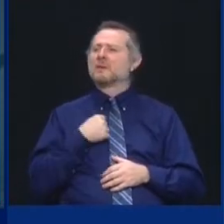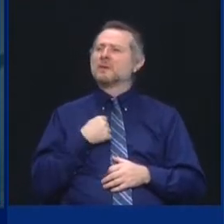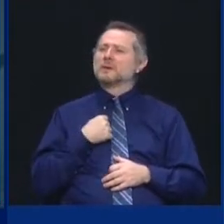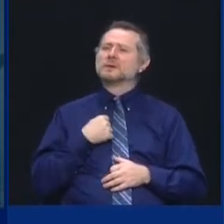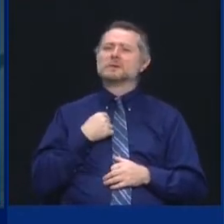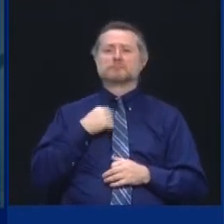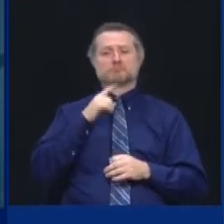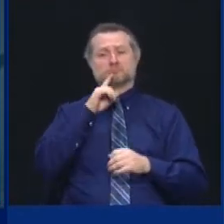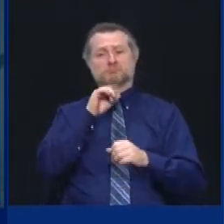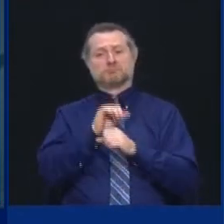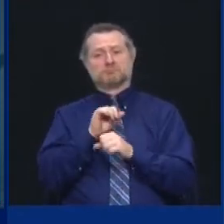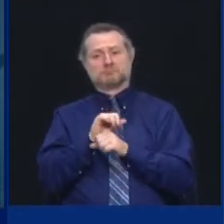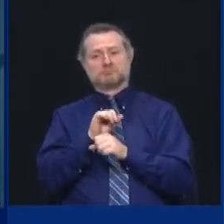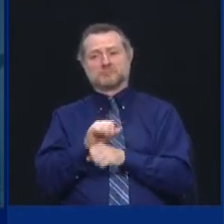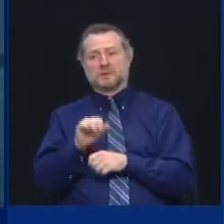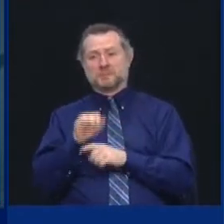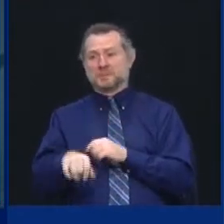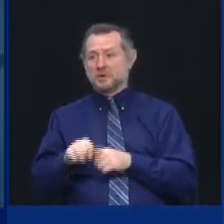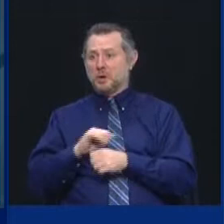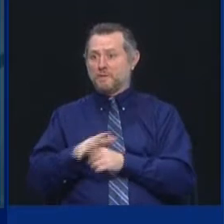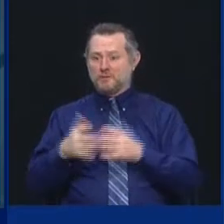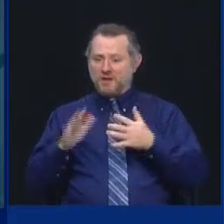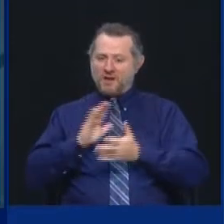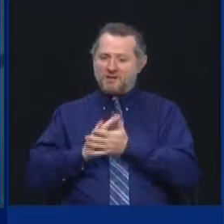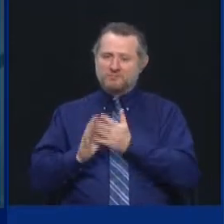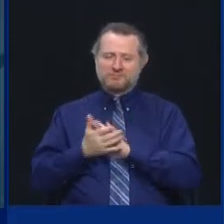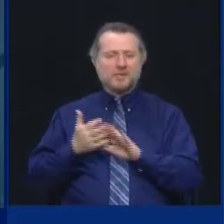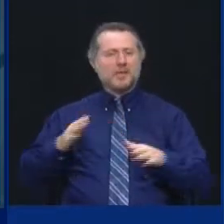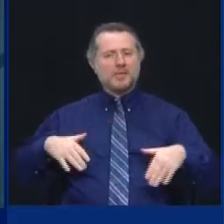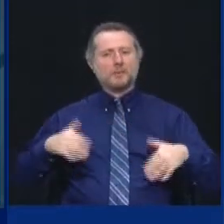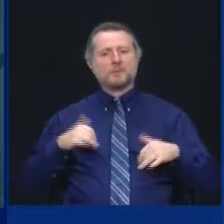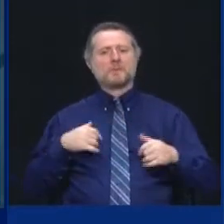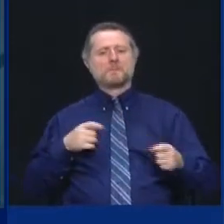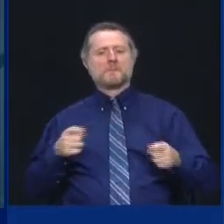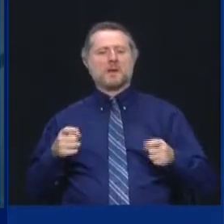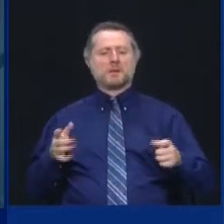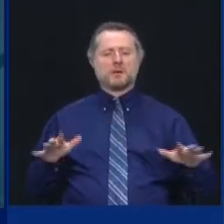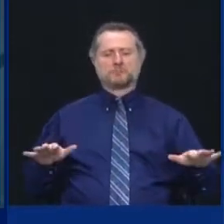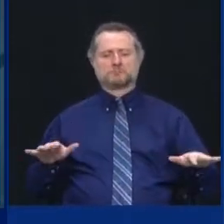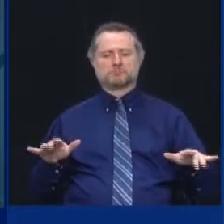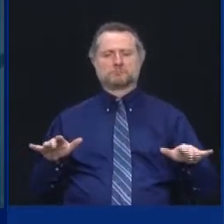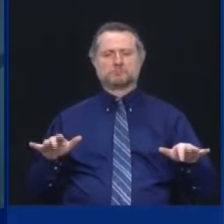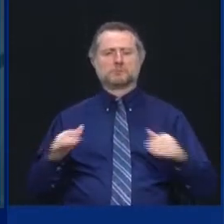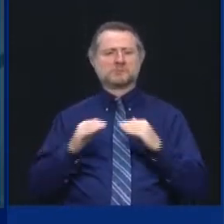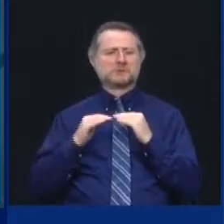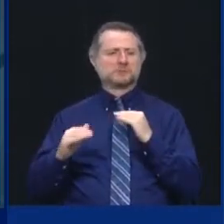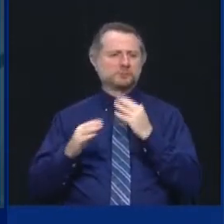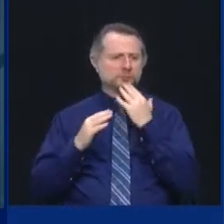JANUARY. ALL THE ARROWS ARE HEADED IN THE RIGHT DIRECTION. WE ARE MANAGING COVID.